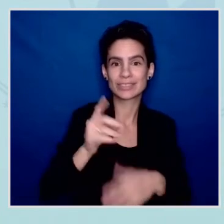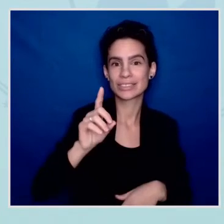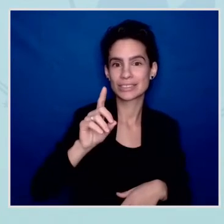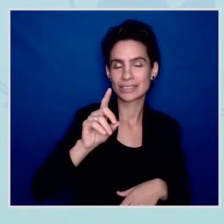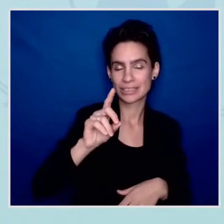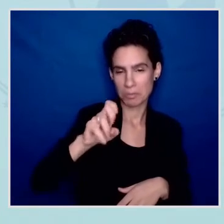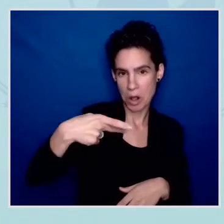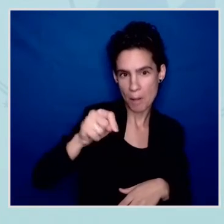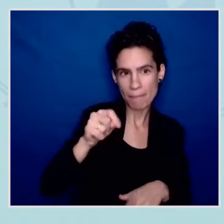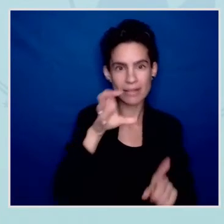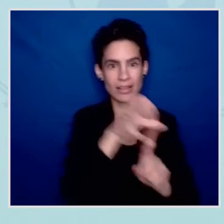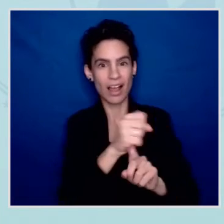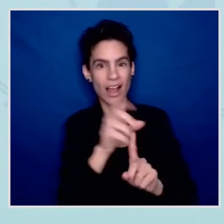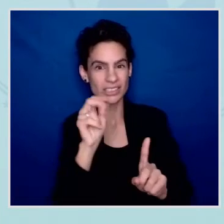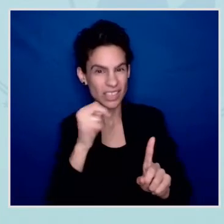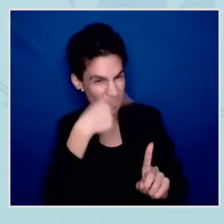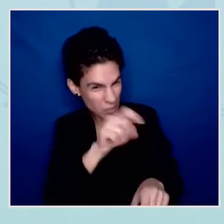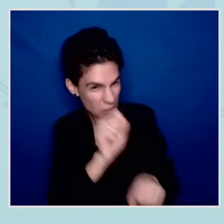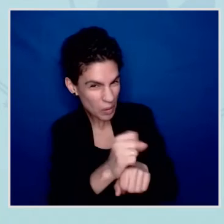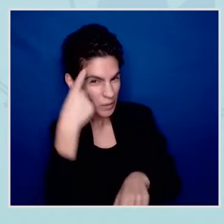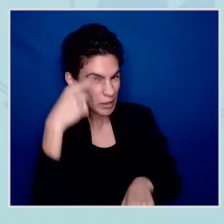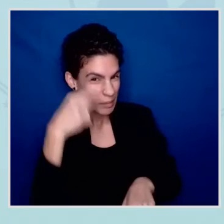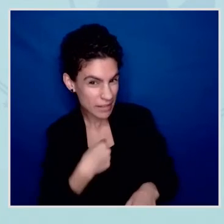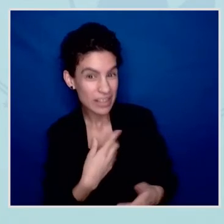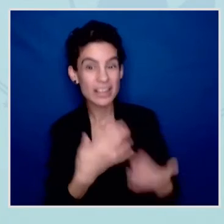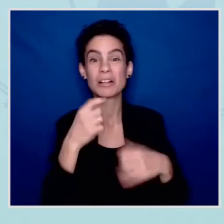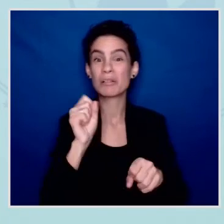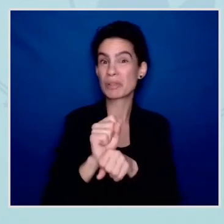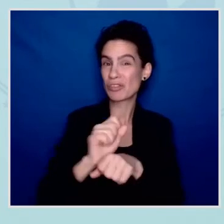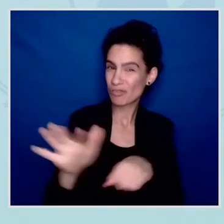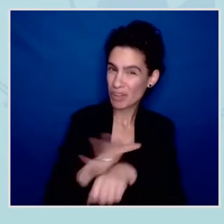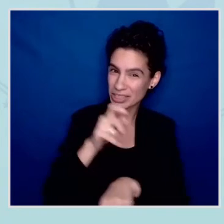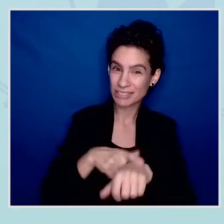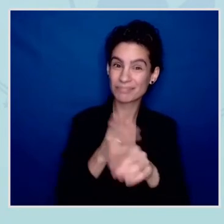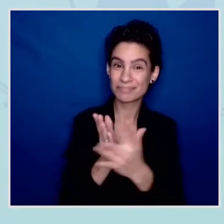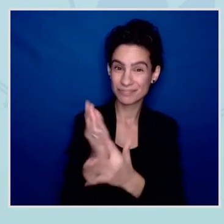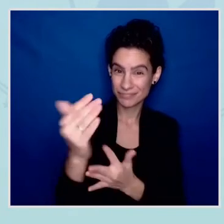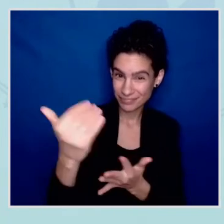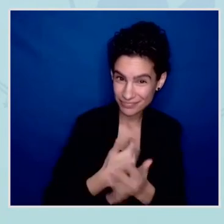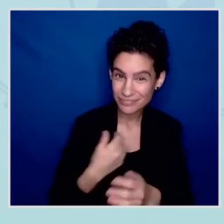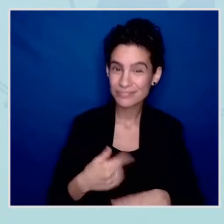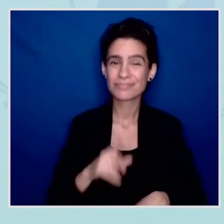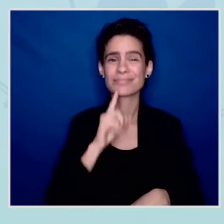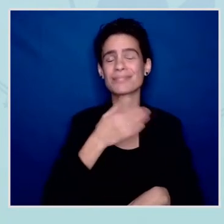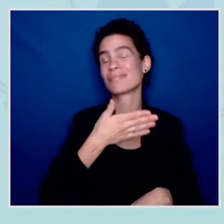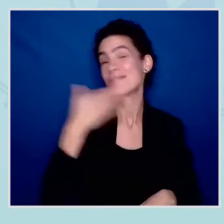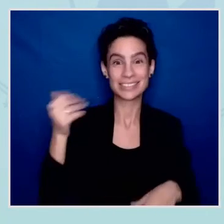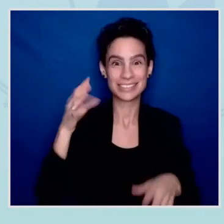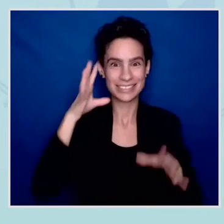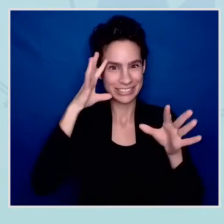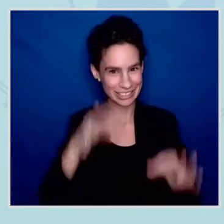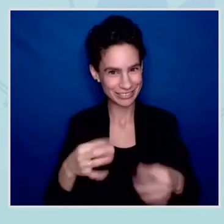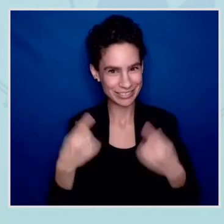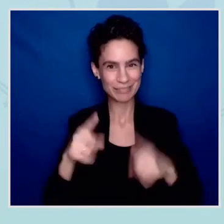CAN TAKE ANYONE IN THE ADMINISTRATION ON MY TEAM TO DO IT FULL-TIME SO I WENT TO THE TREASURY DEPARTMENT.